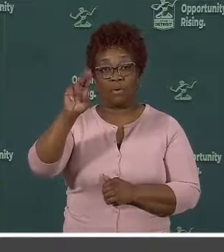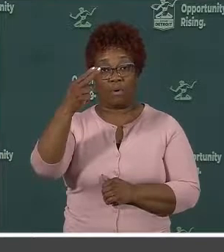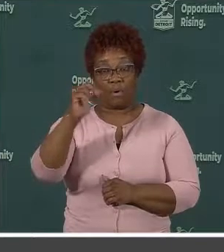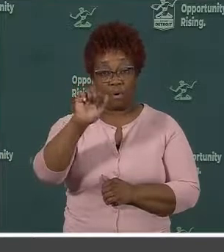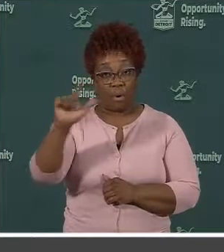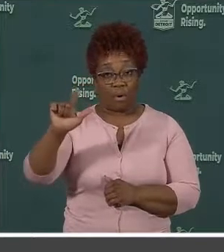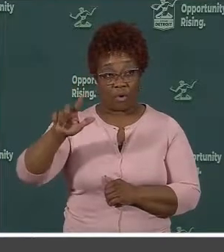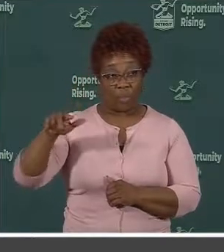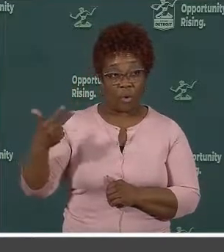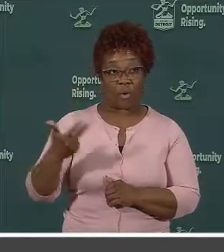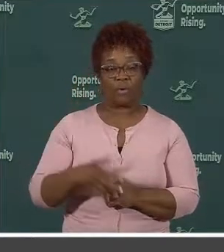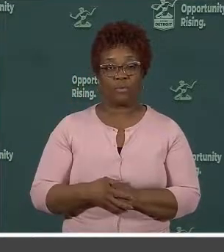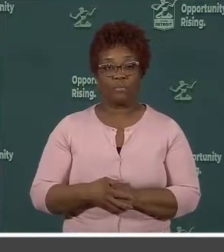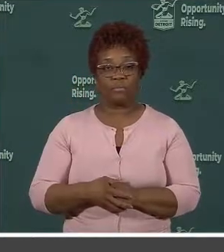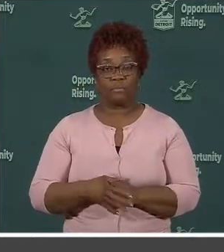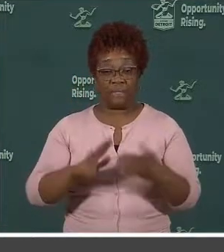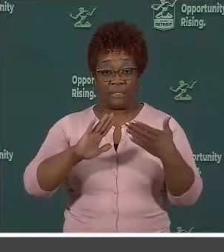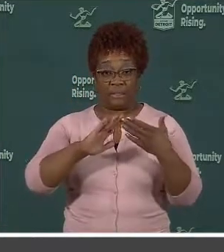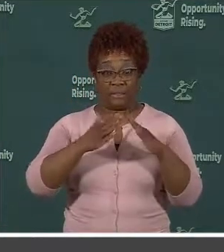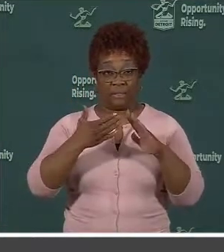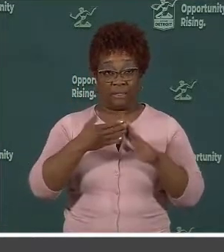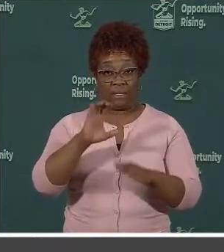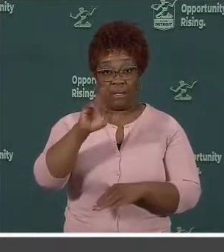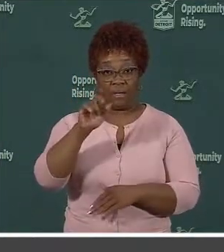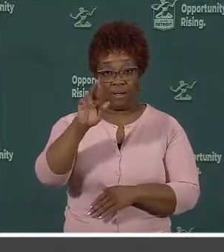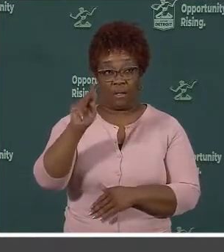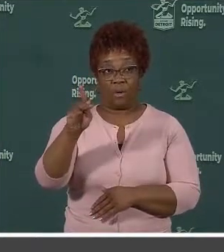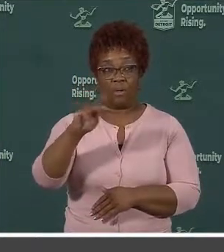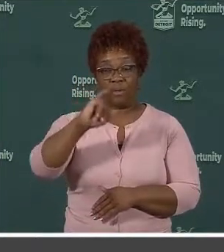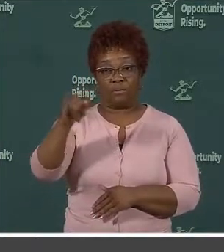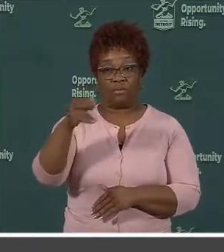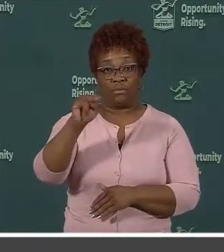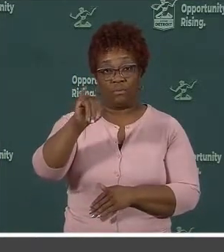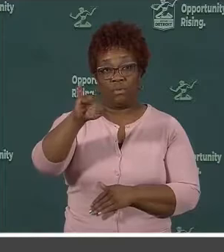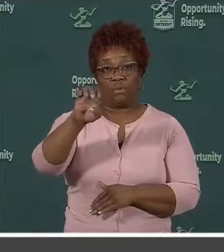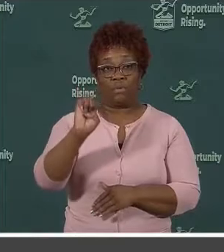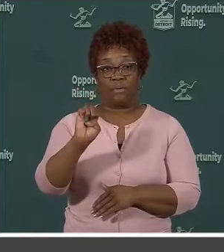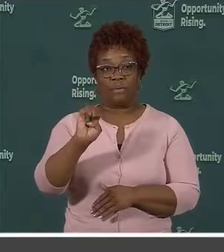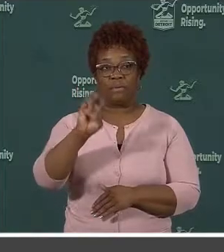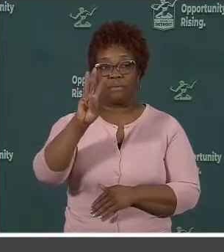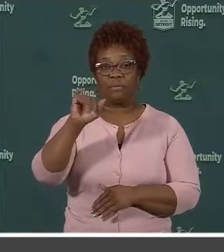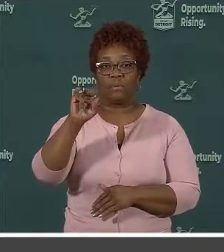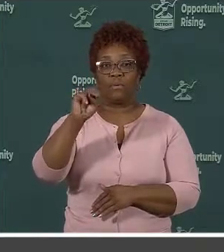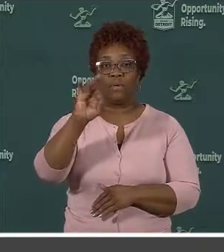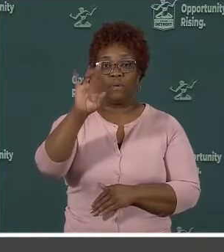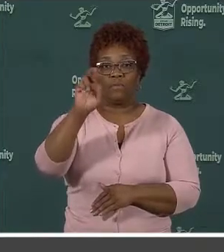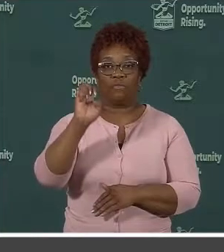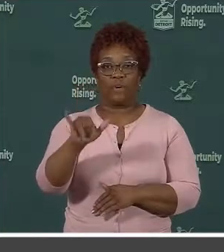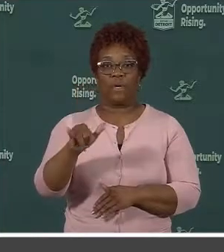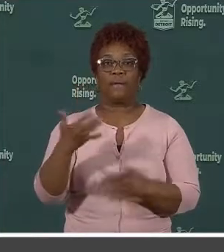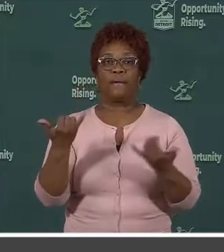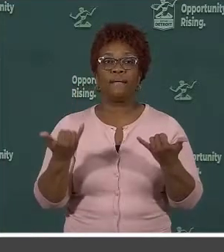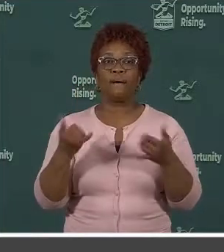CITY CLERK JANICE WINFREE AND NOW REMARKS BY COUNCIL PRESIDENT MARY SHEFFIELD